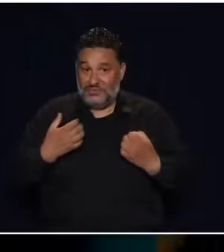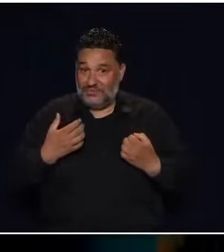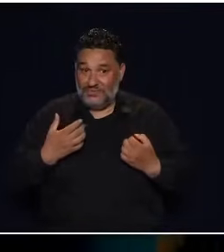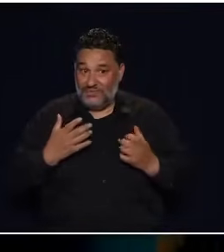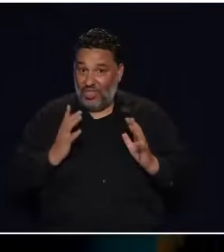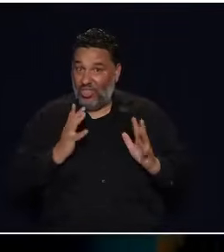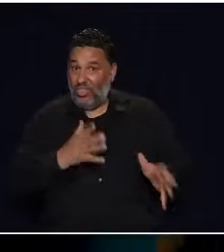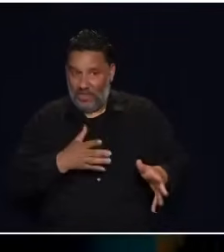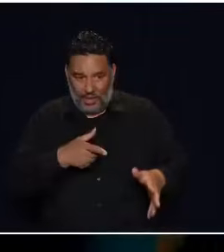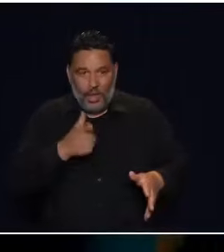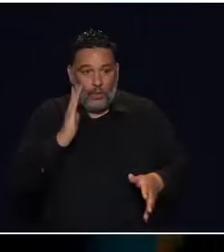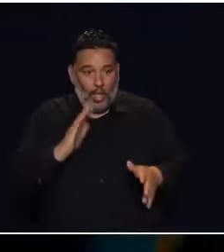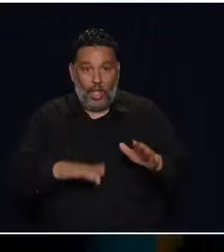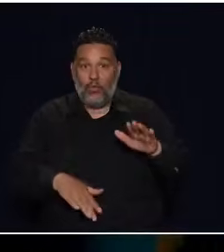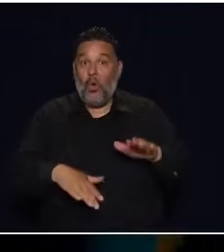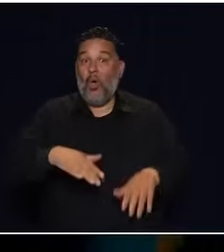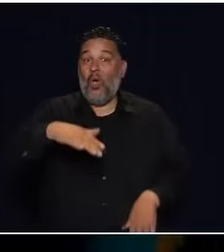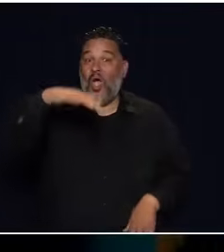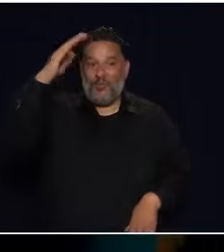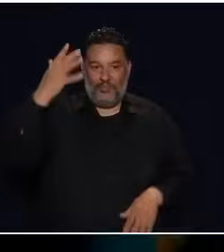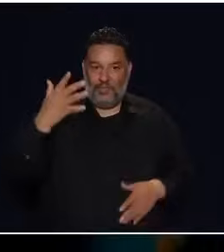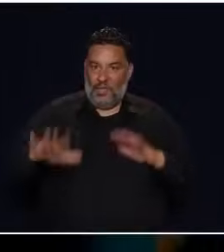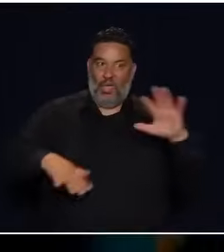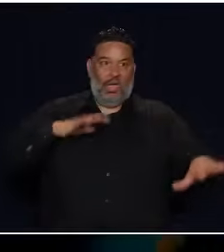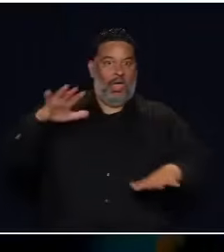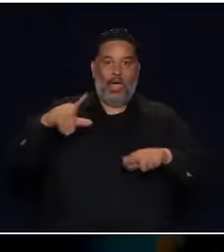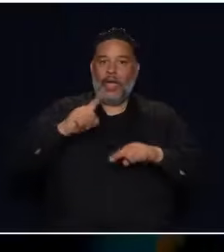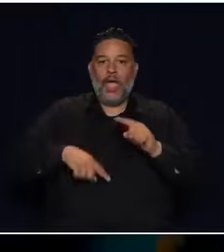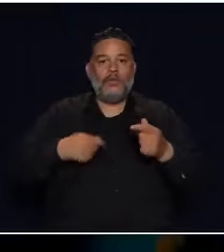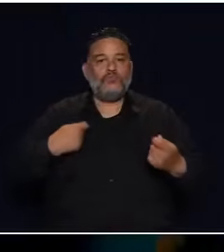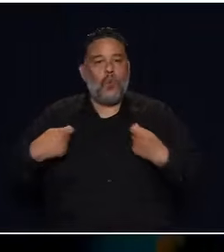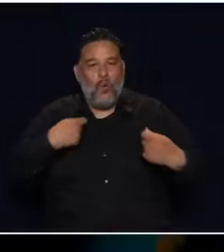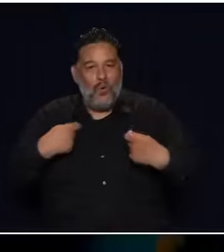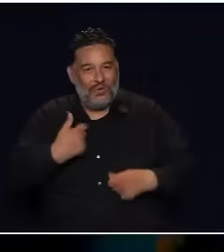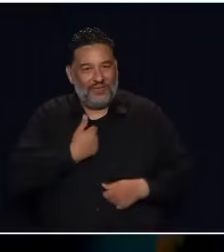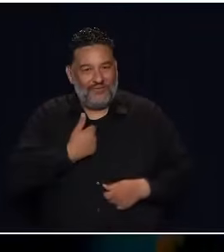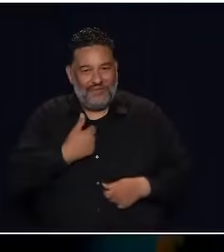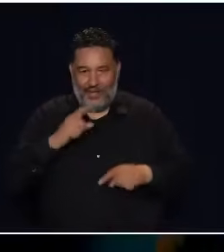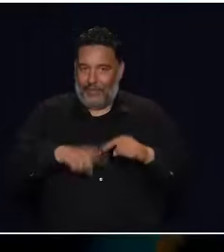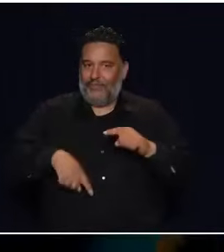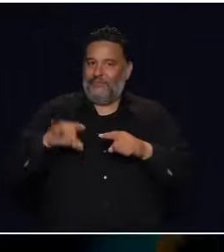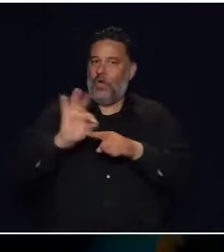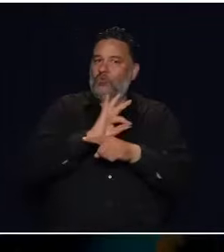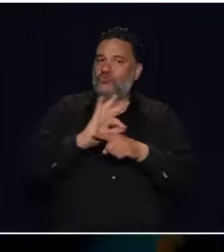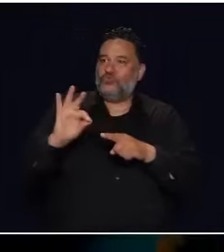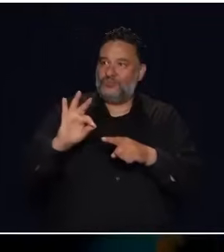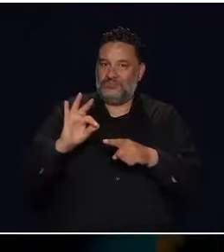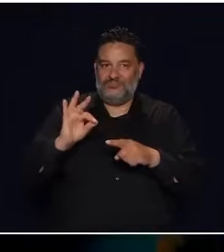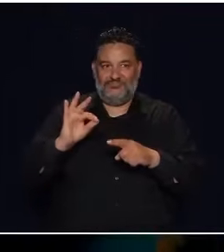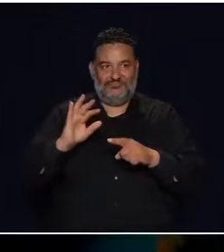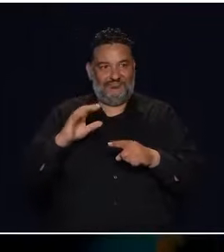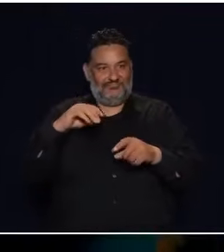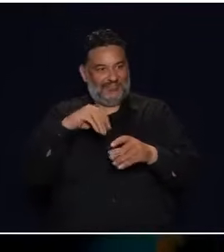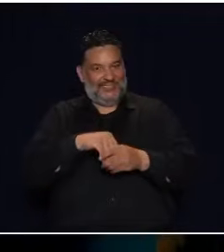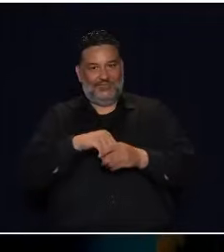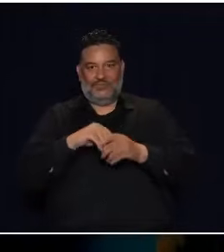TO HANDLE THOSE SITUATIONS, DEAL WITH THOSE EMOTIONS THEY GROW UP